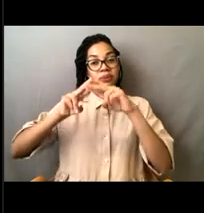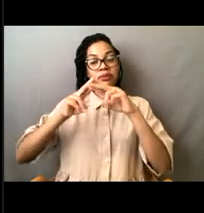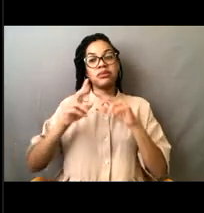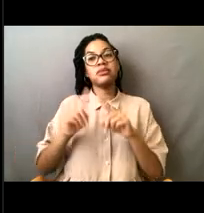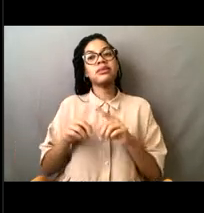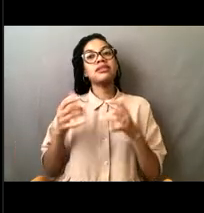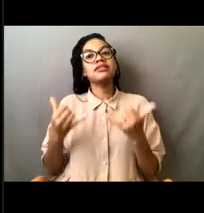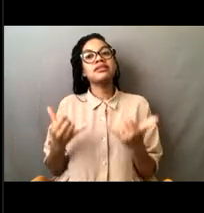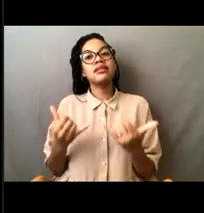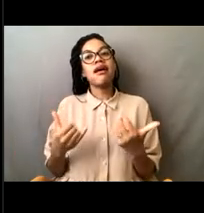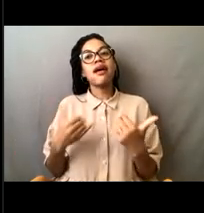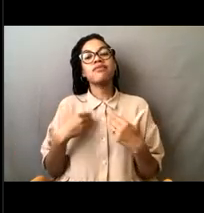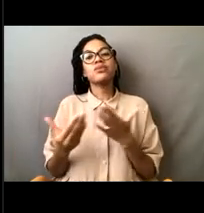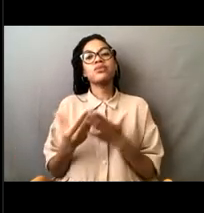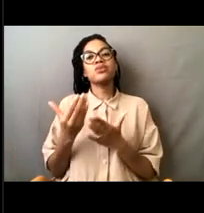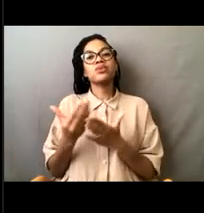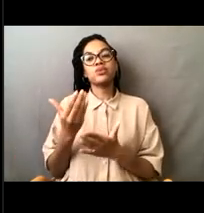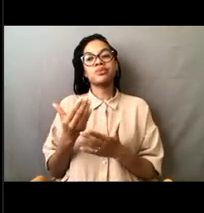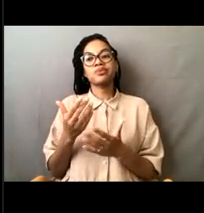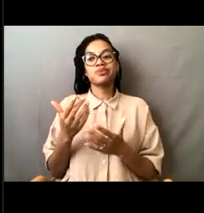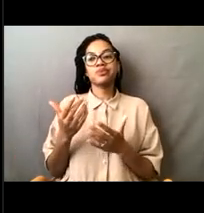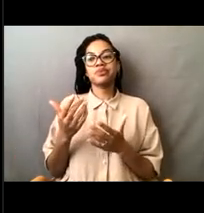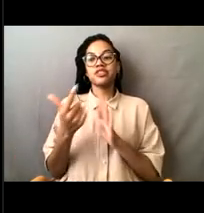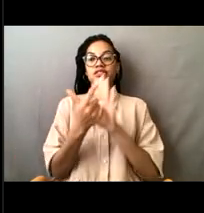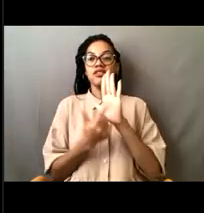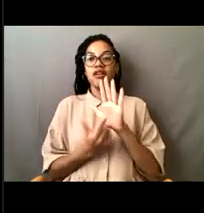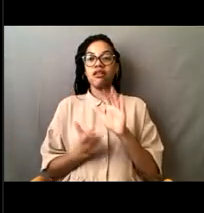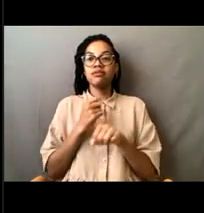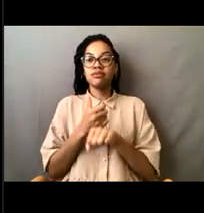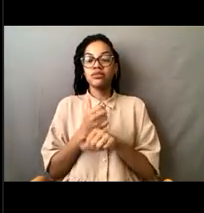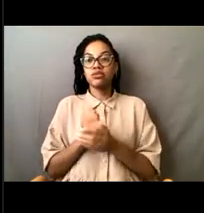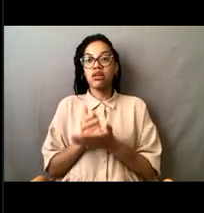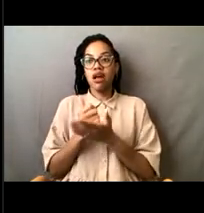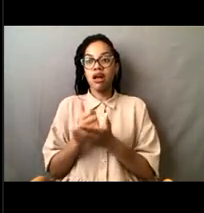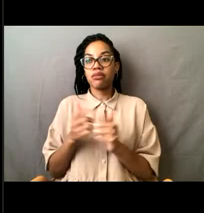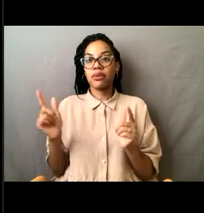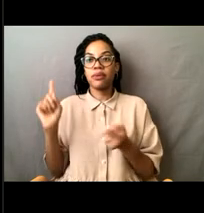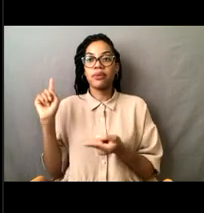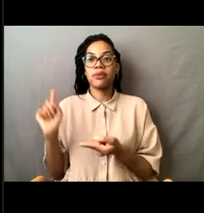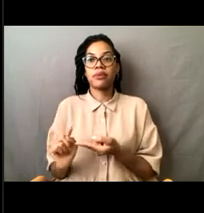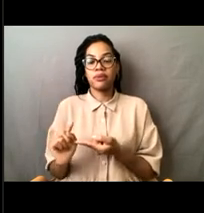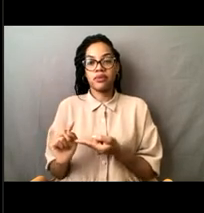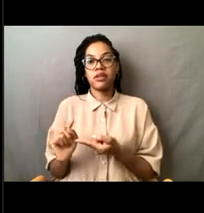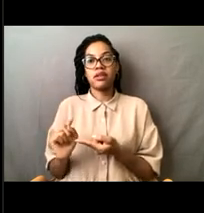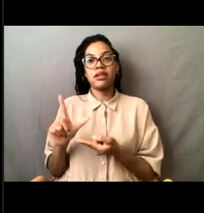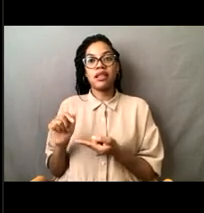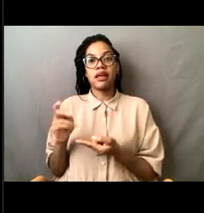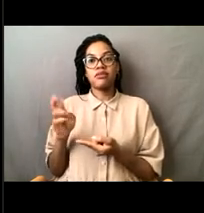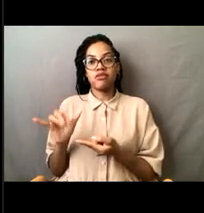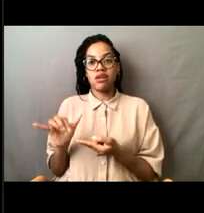around controlling the lamprey population, and so now the mortality rates are pretty low, which is probably maybe one of the reasons